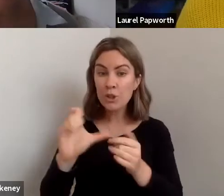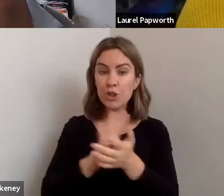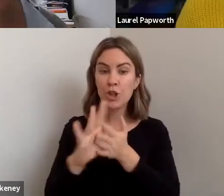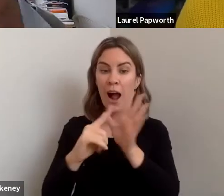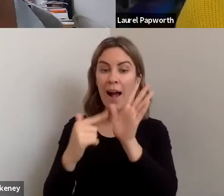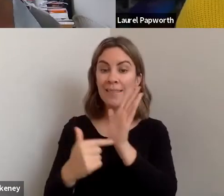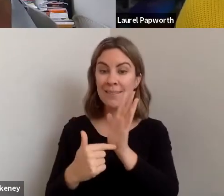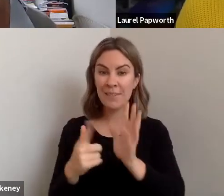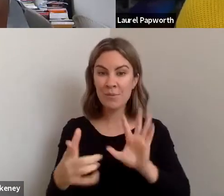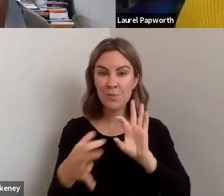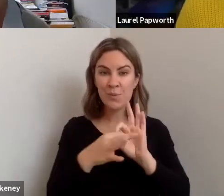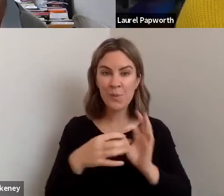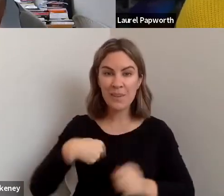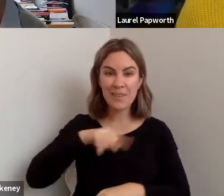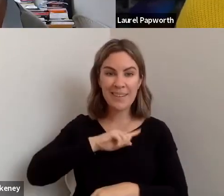We've got the chat box and